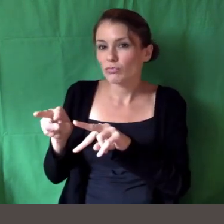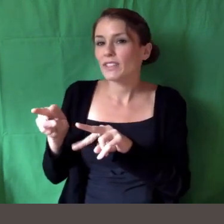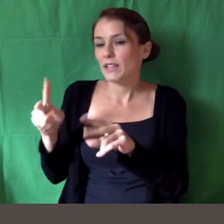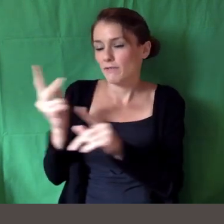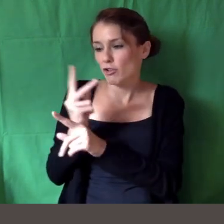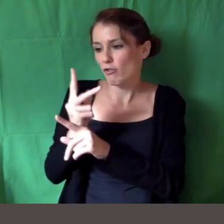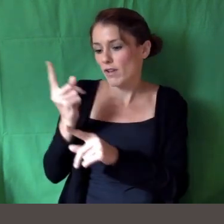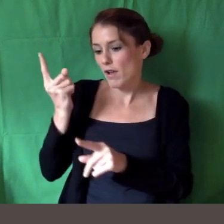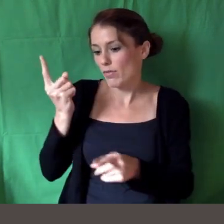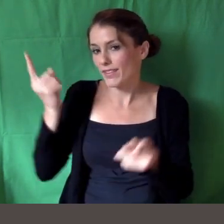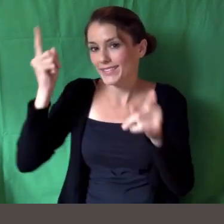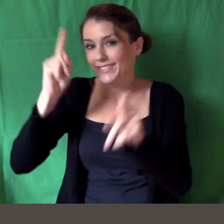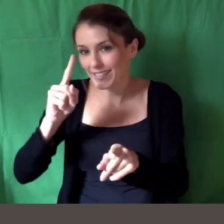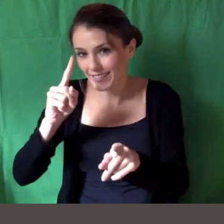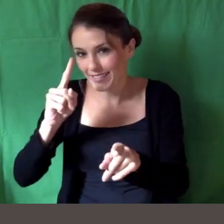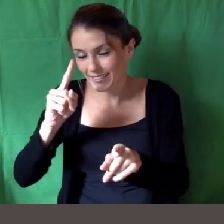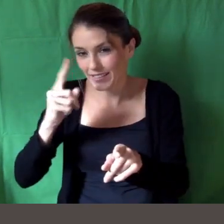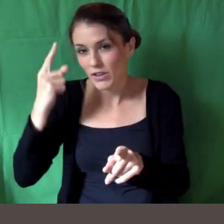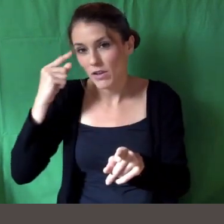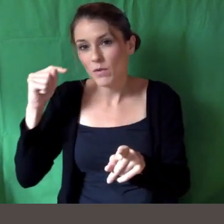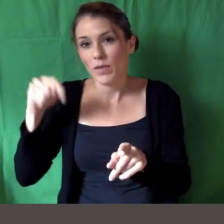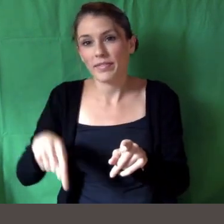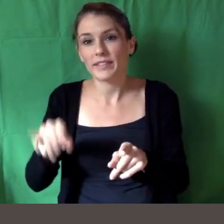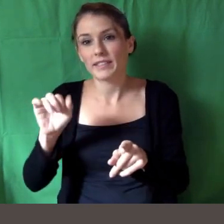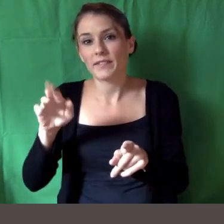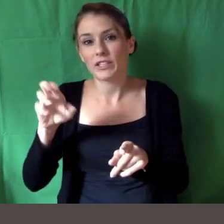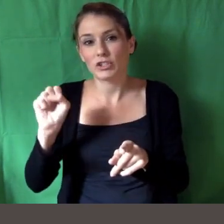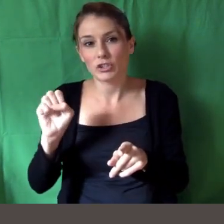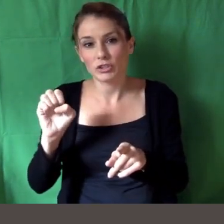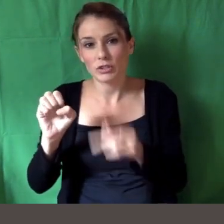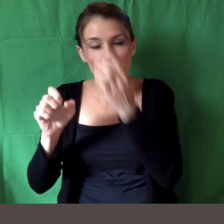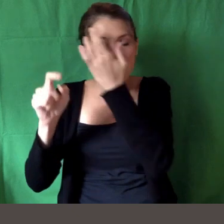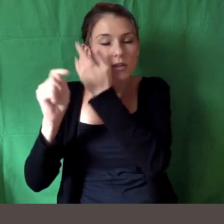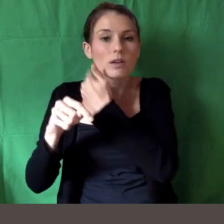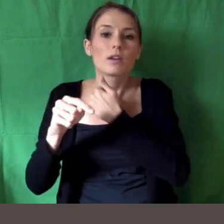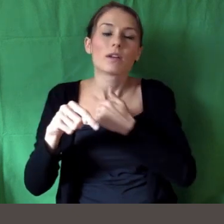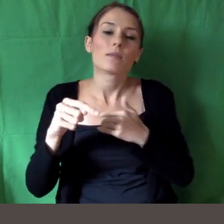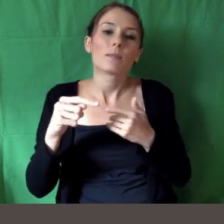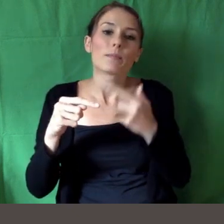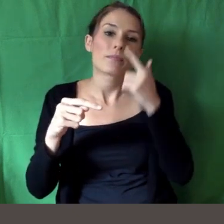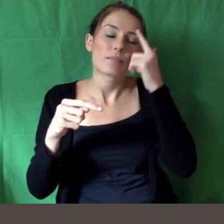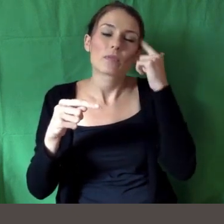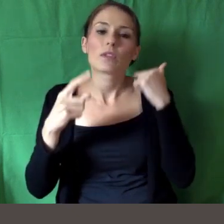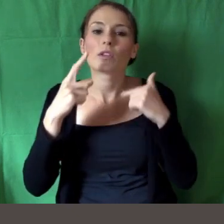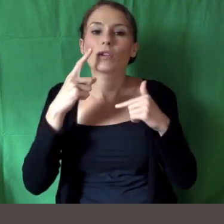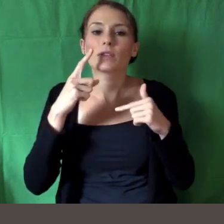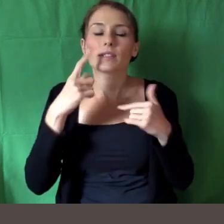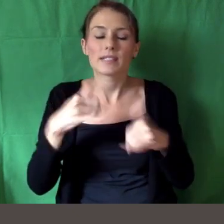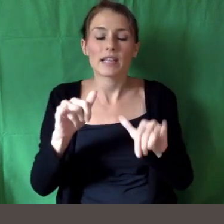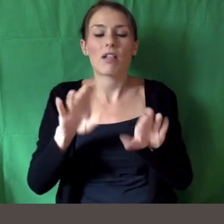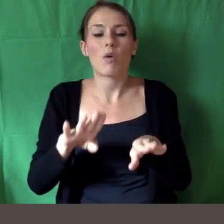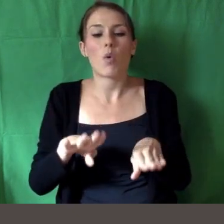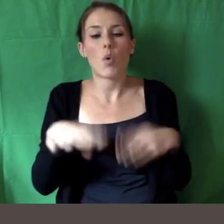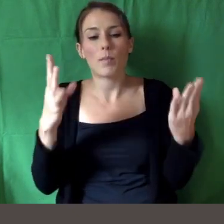So since Python is still actively maintained and it is an open source project, so there's